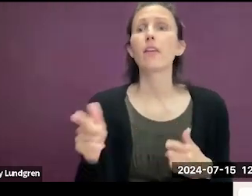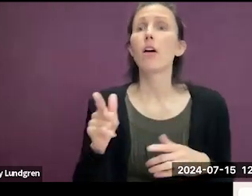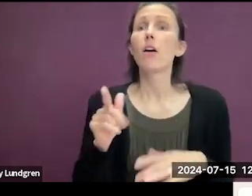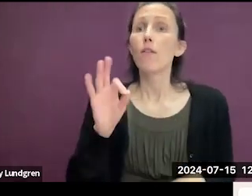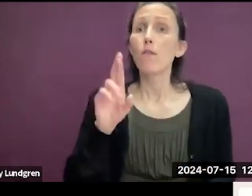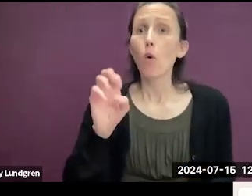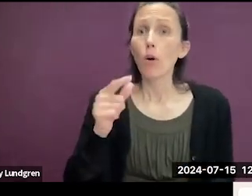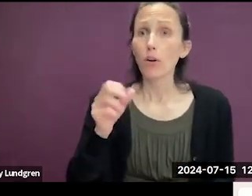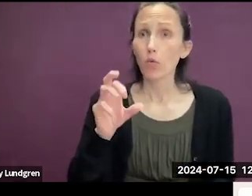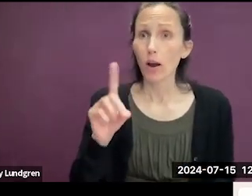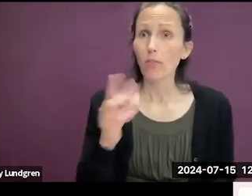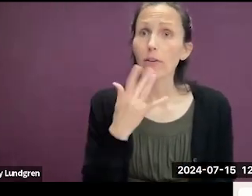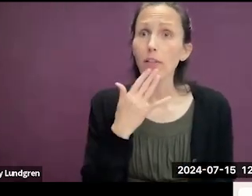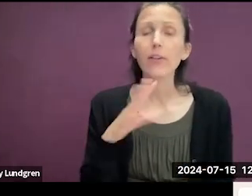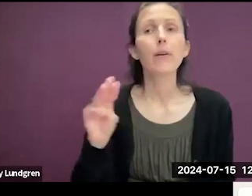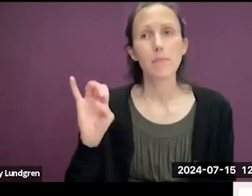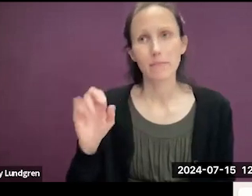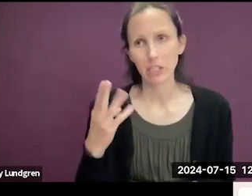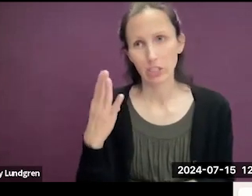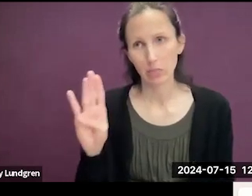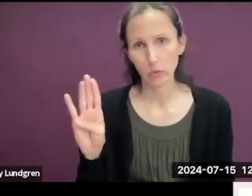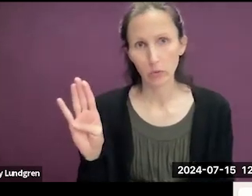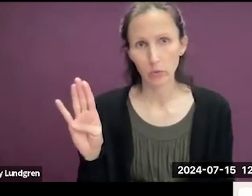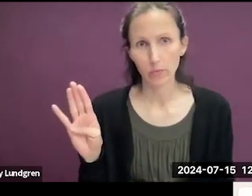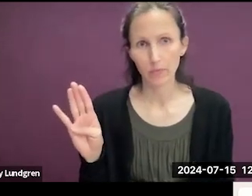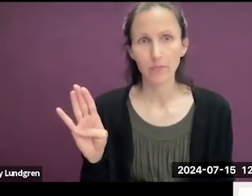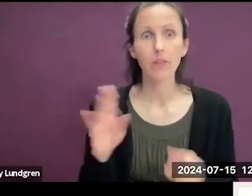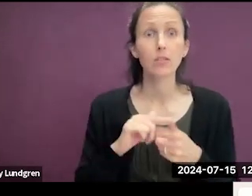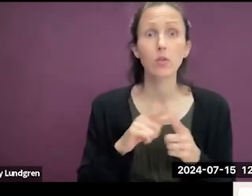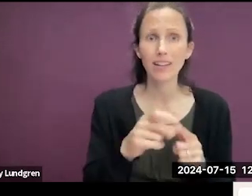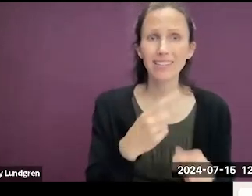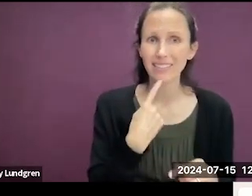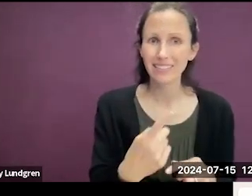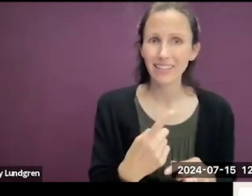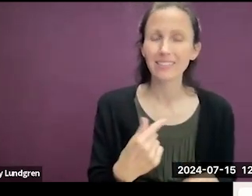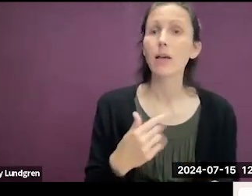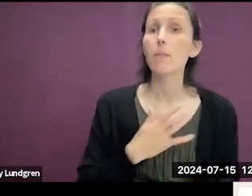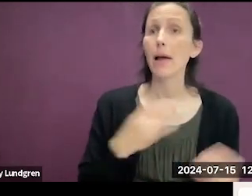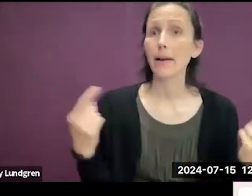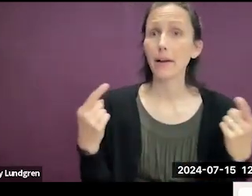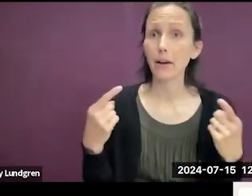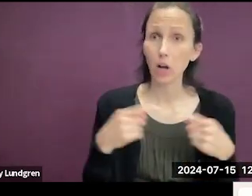This analyzer tool will tell us that I'm showing a contrast ratio of 15.1 to 1,